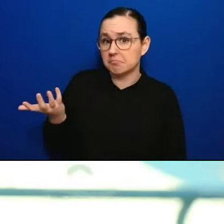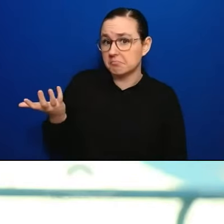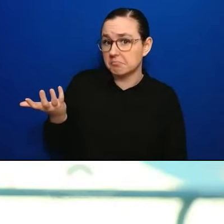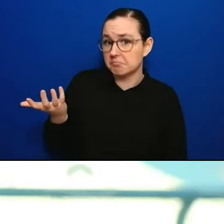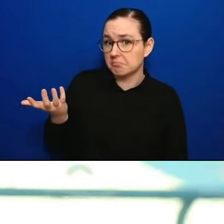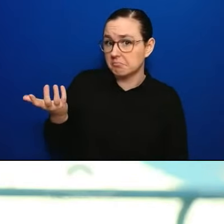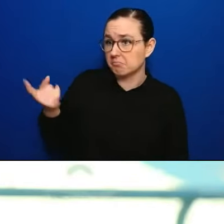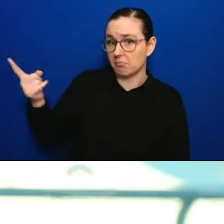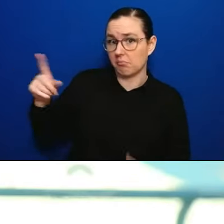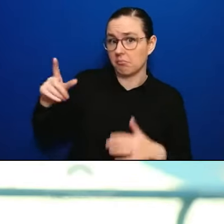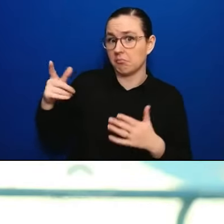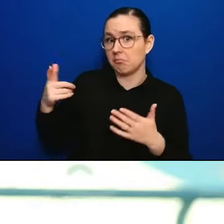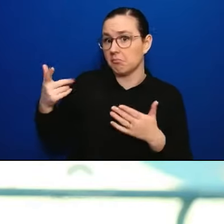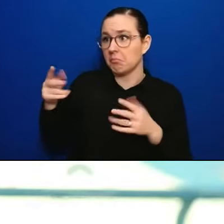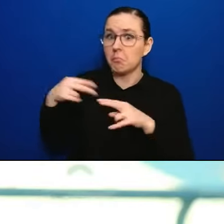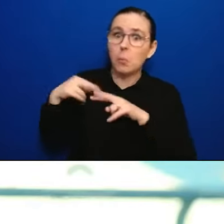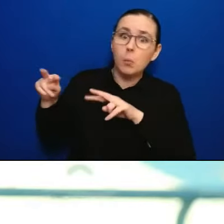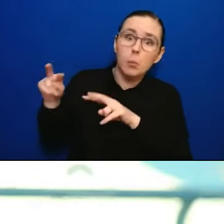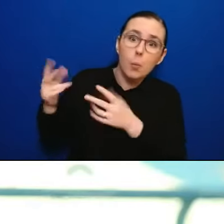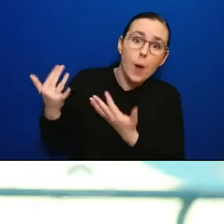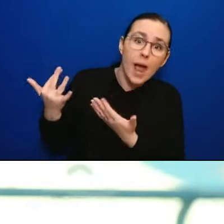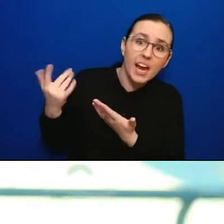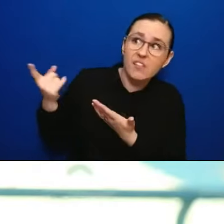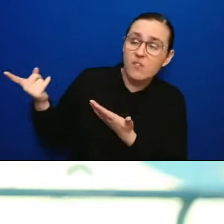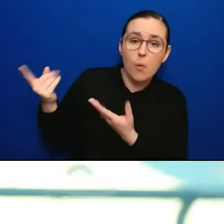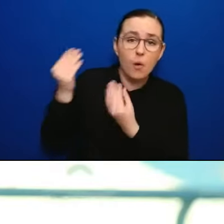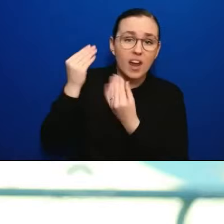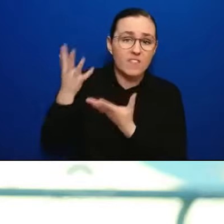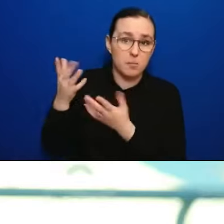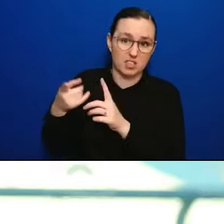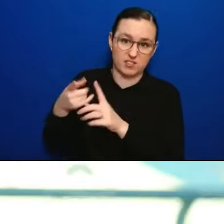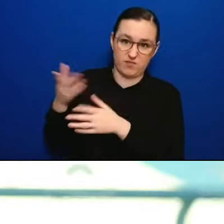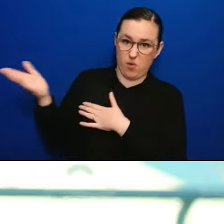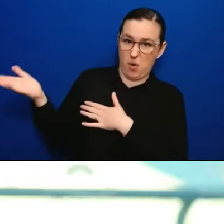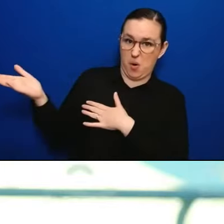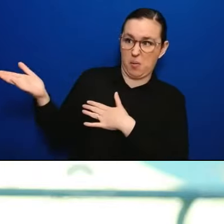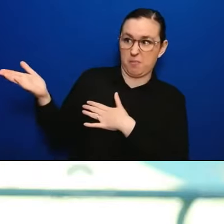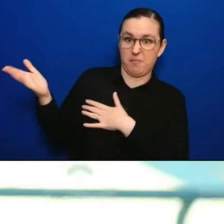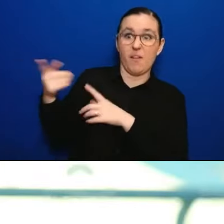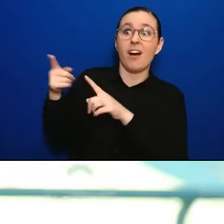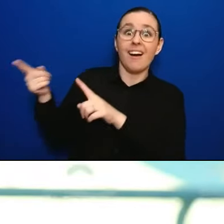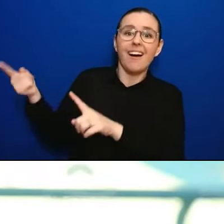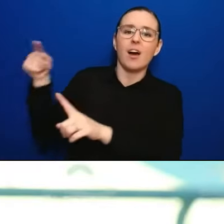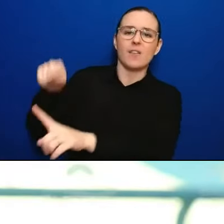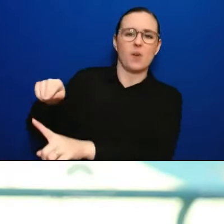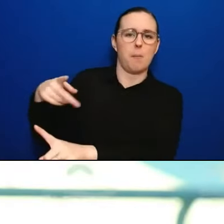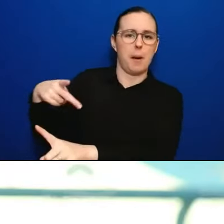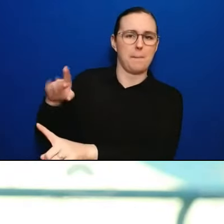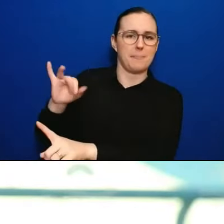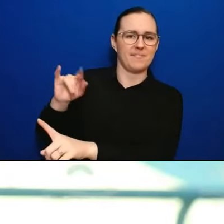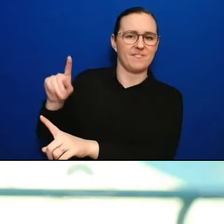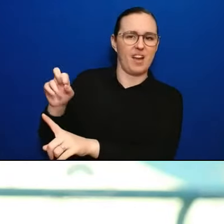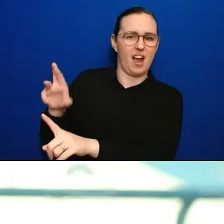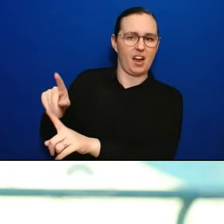So that's kind of complex. As far as I know, Health Canada has not yet taken that approach.